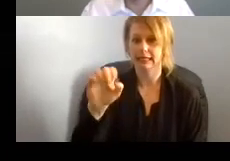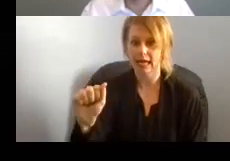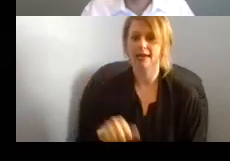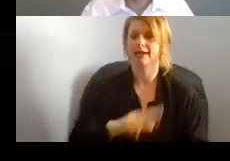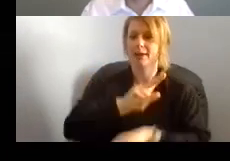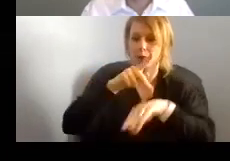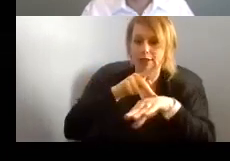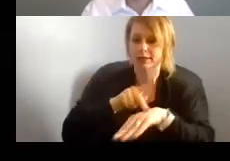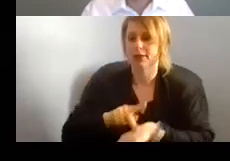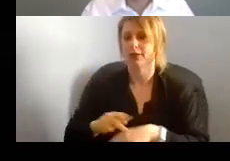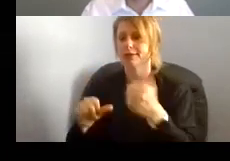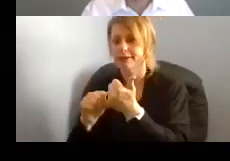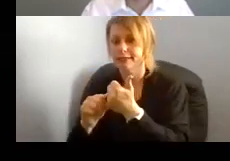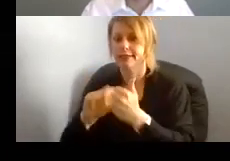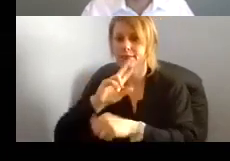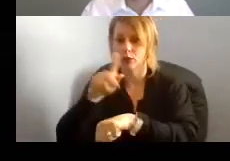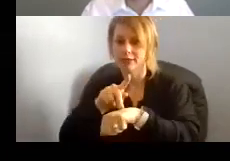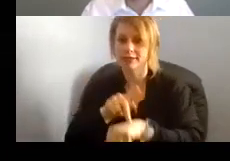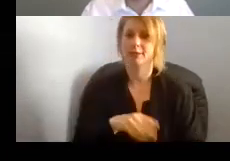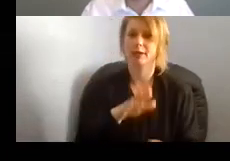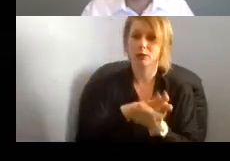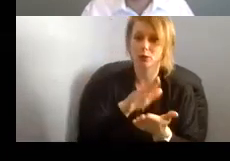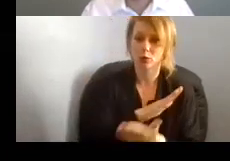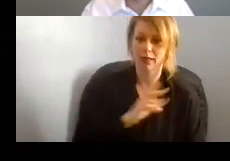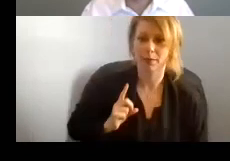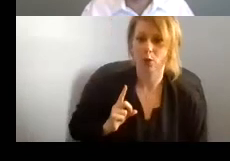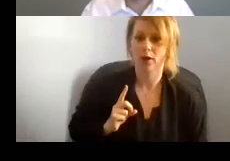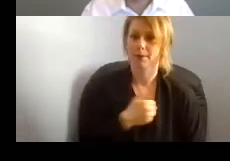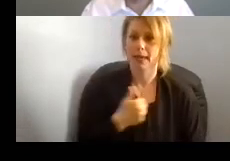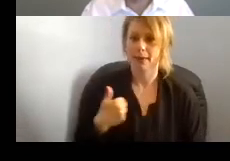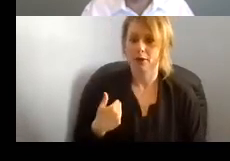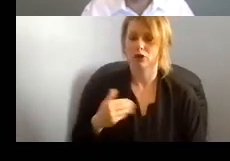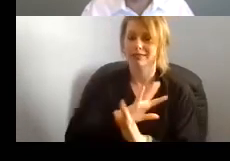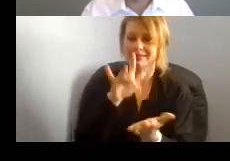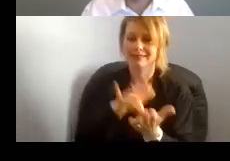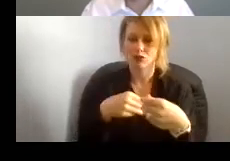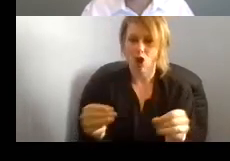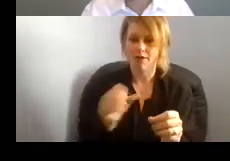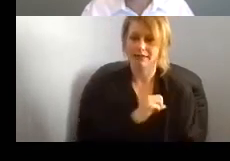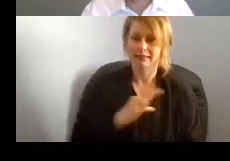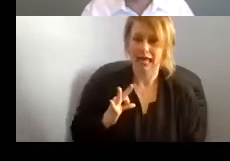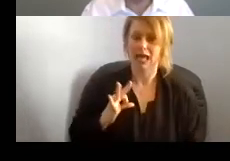superintendents, school board members, central office staff, and student support personnel.